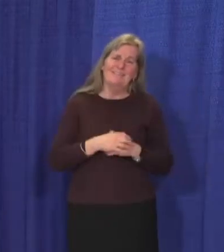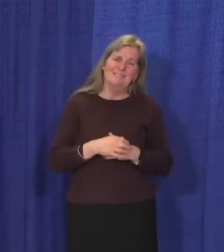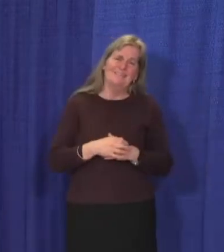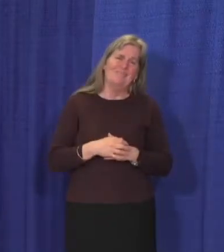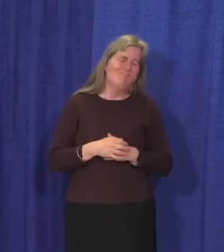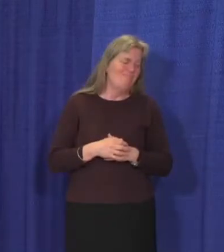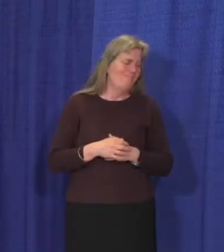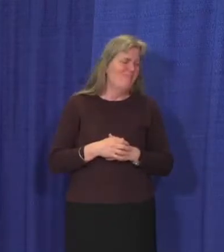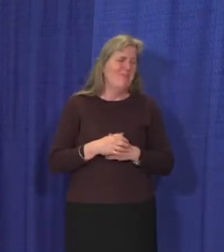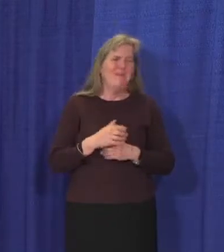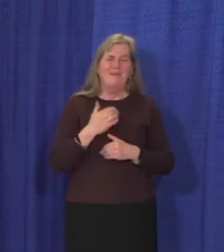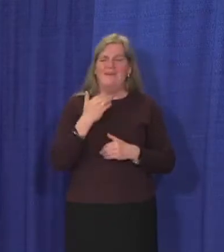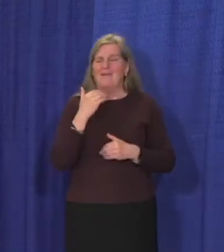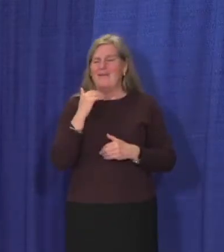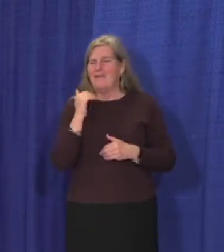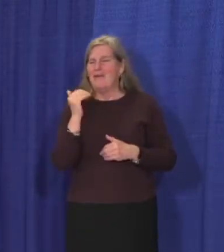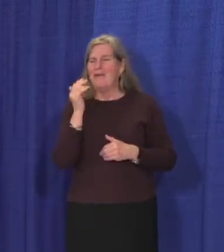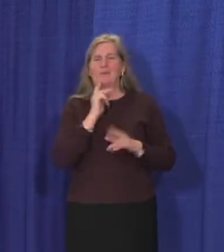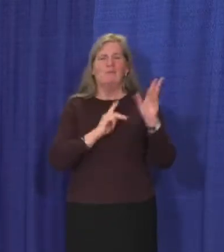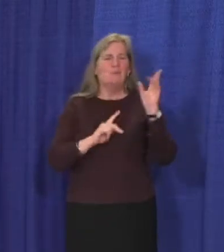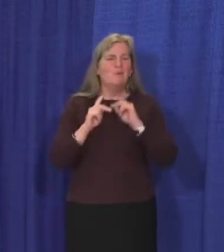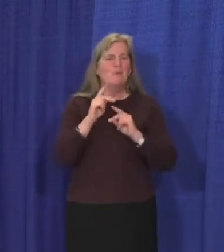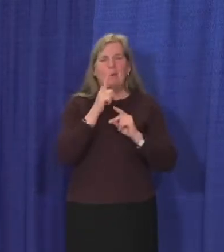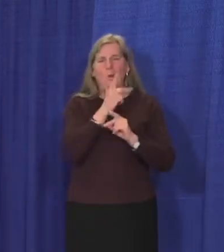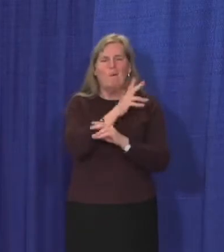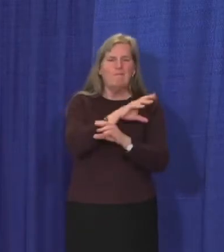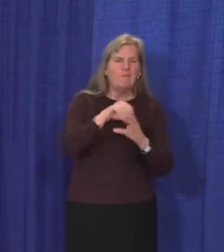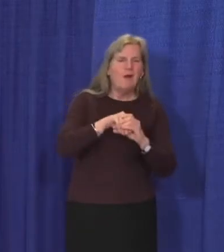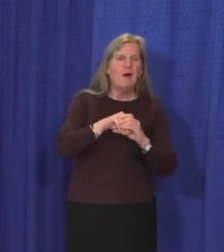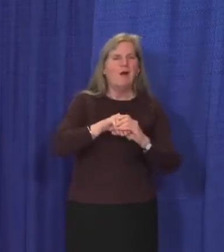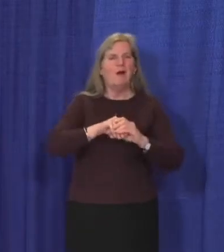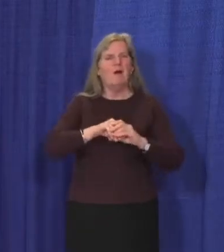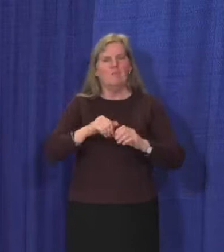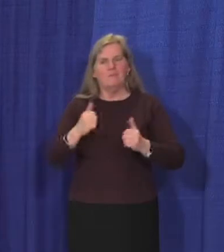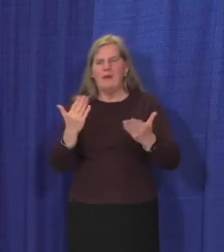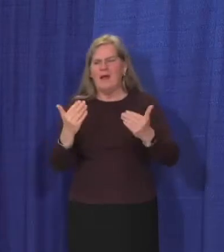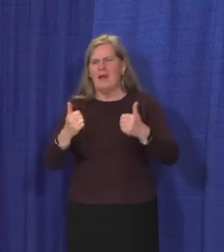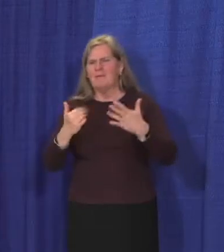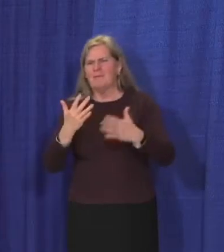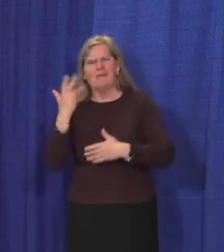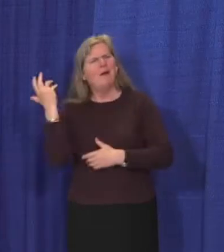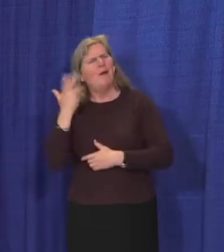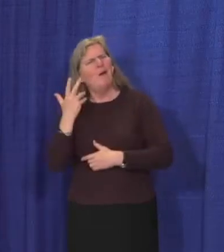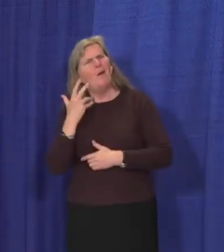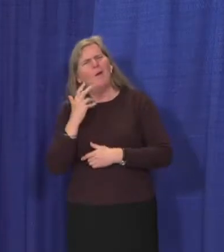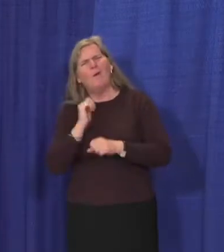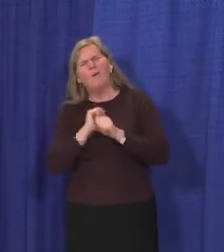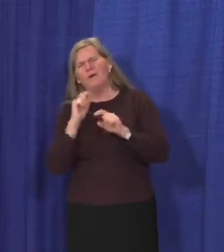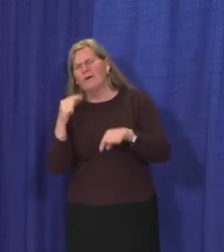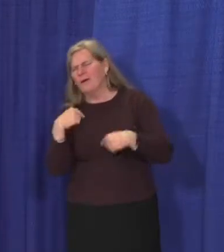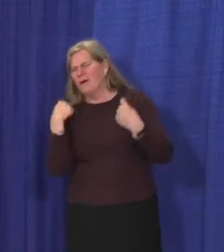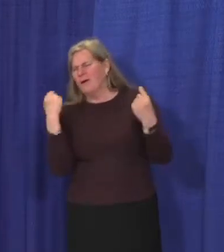deserved amongst the dedicated people in health and social services to show that